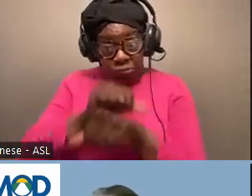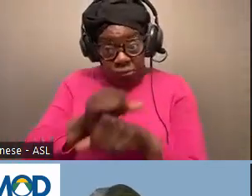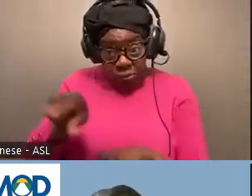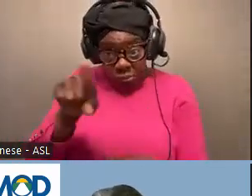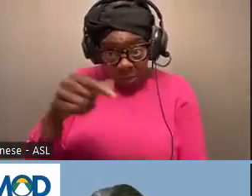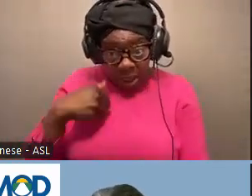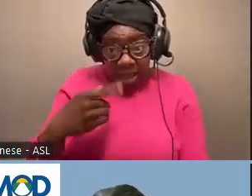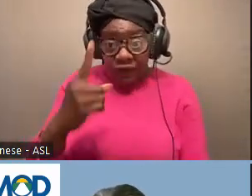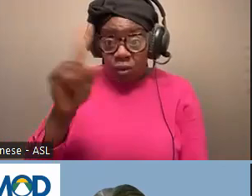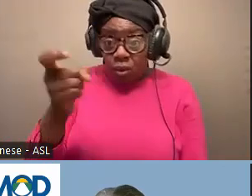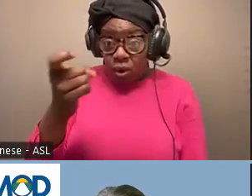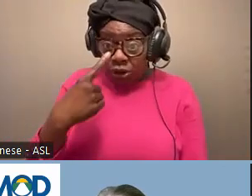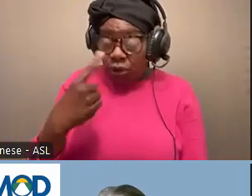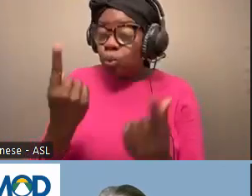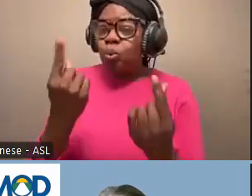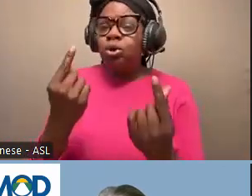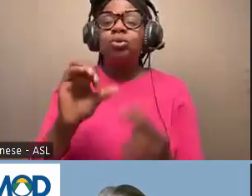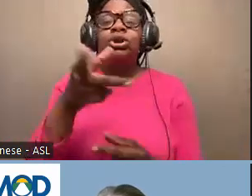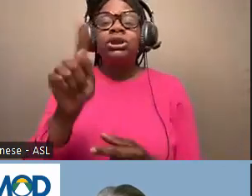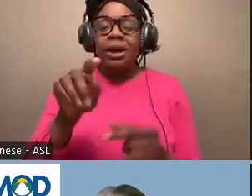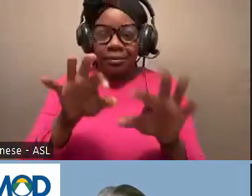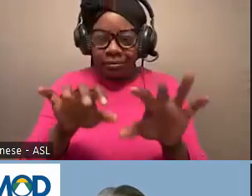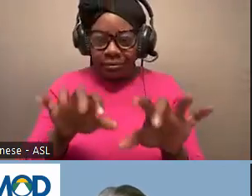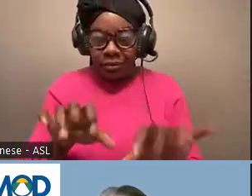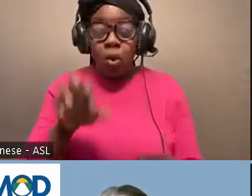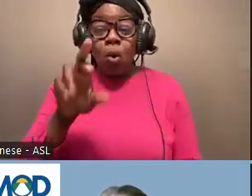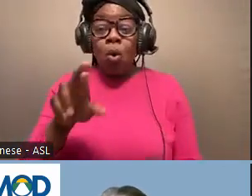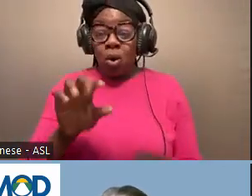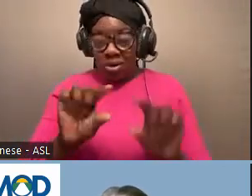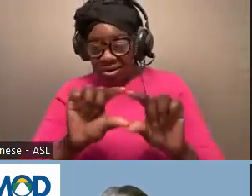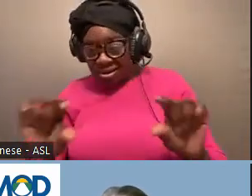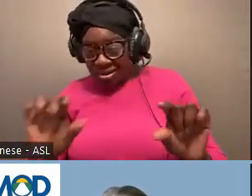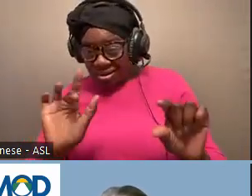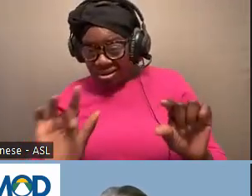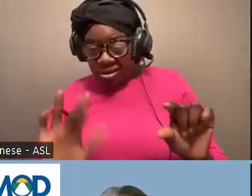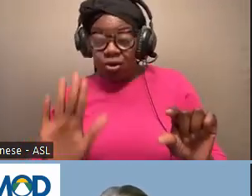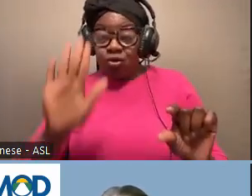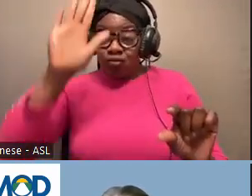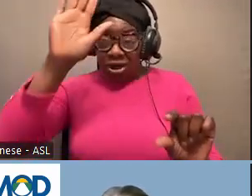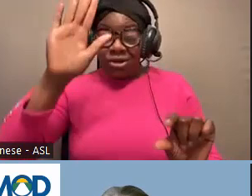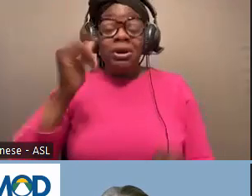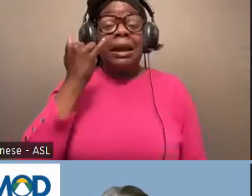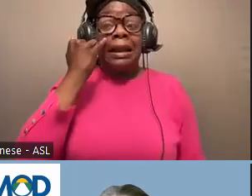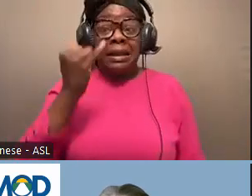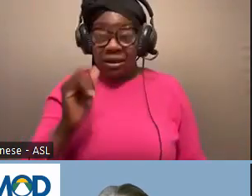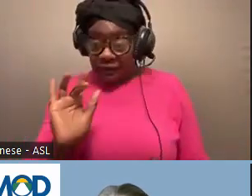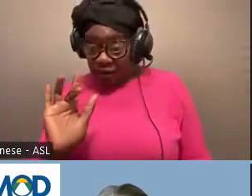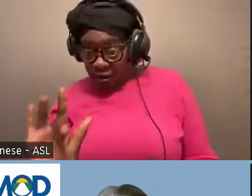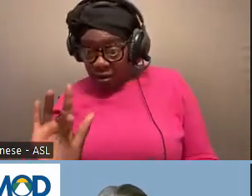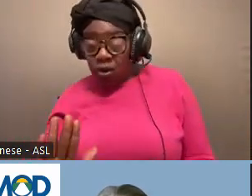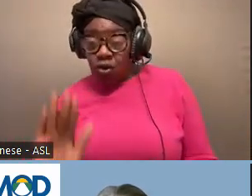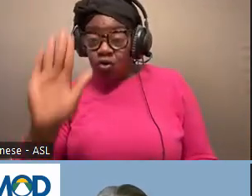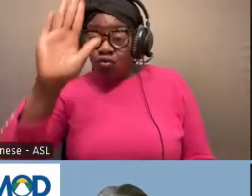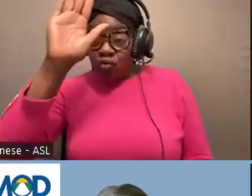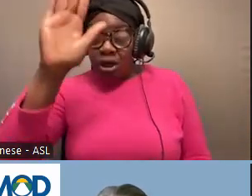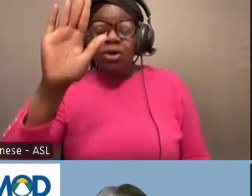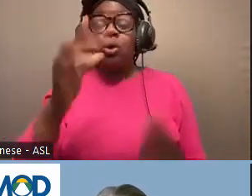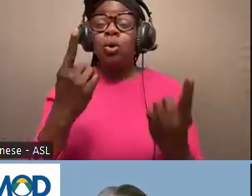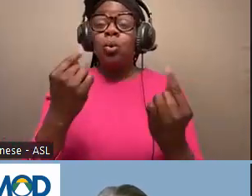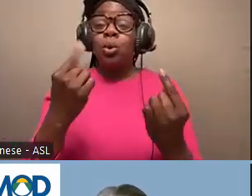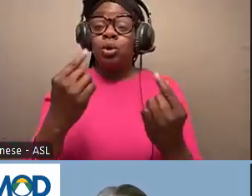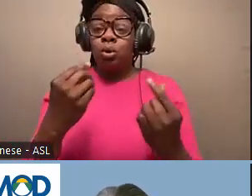you can type it in the chat or you can raise your hand. If you raise your hand, please turn on your